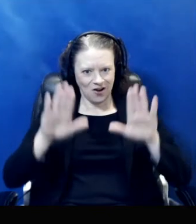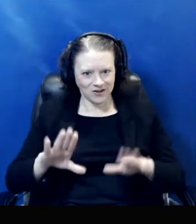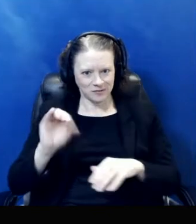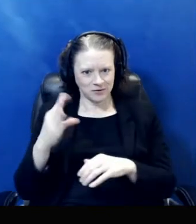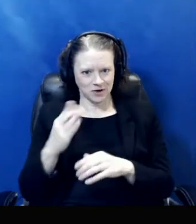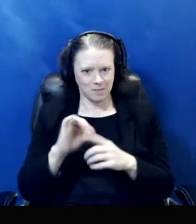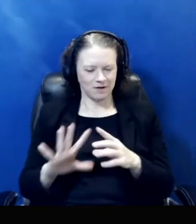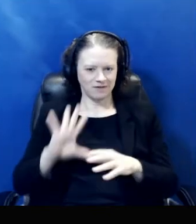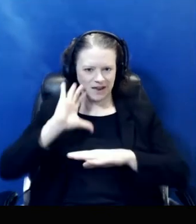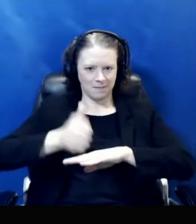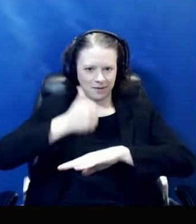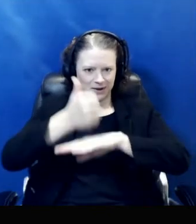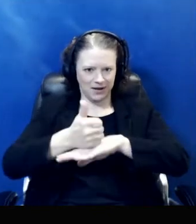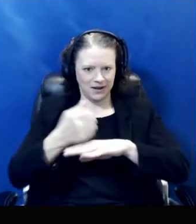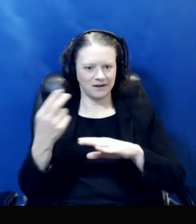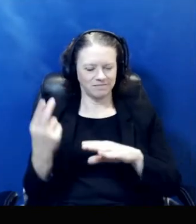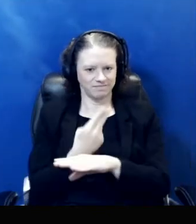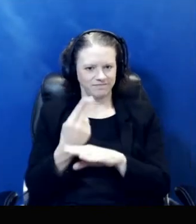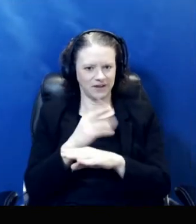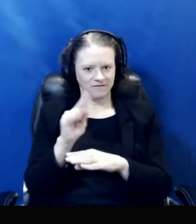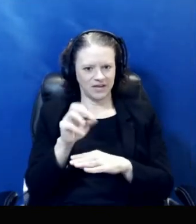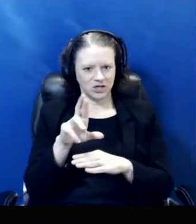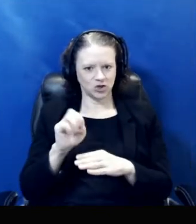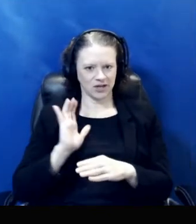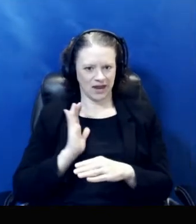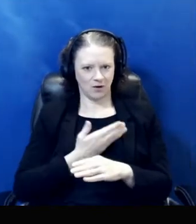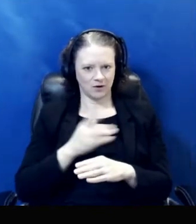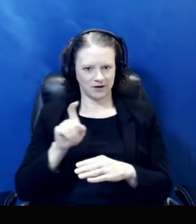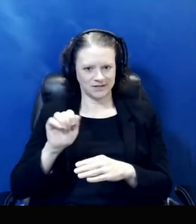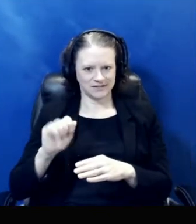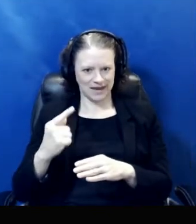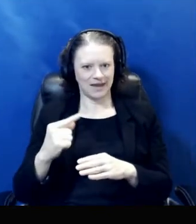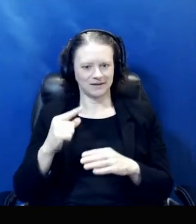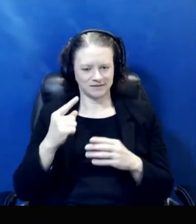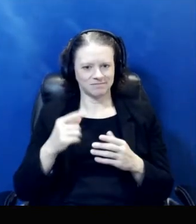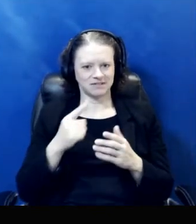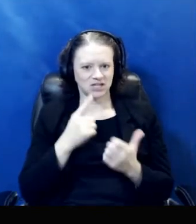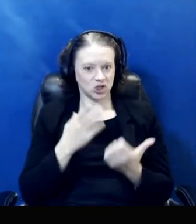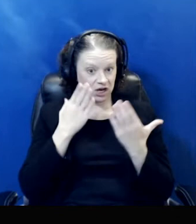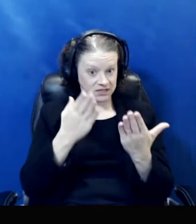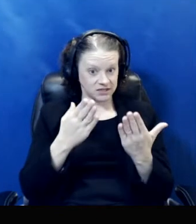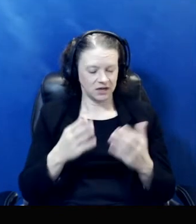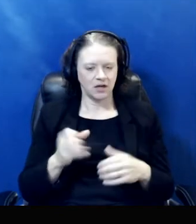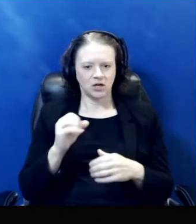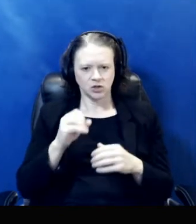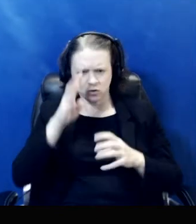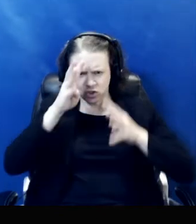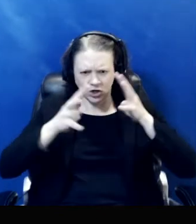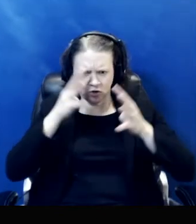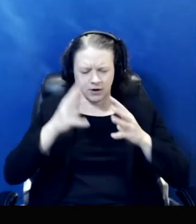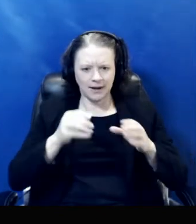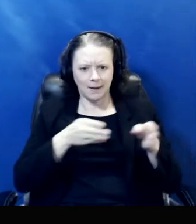in order to serve as a reference or a method of generating ideas for how this type of accessibility feature